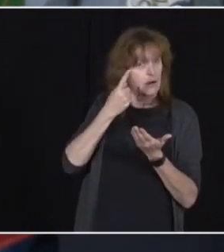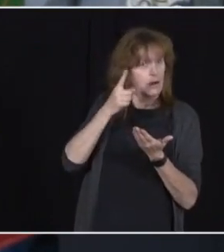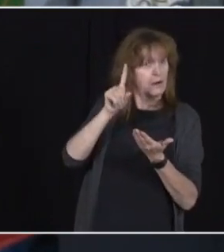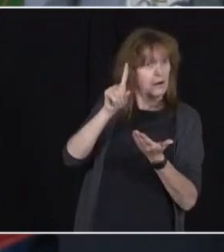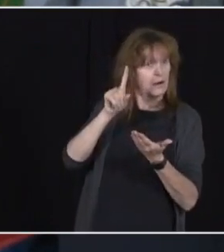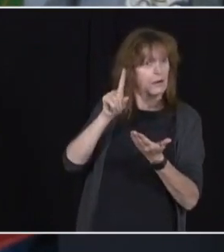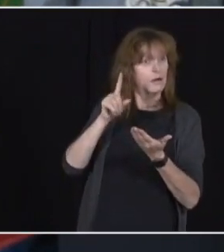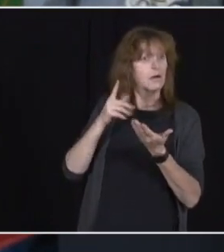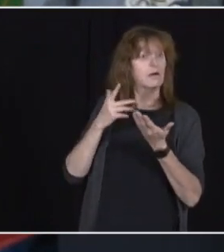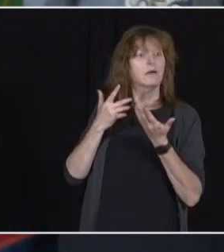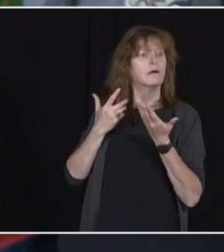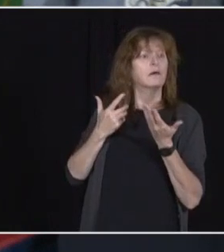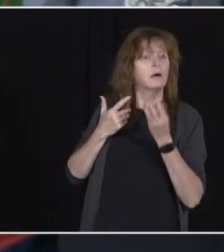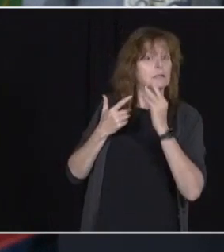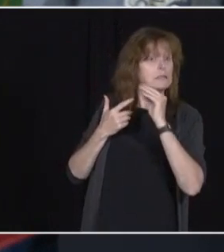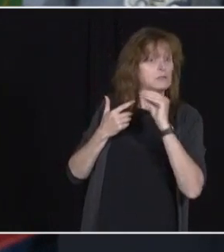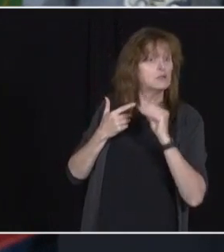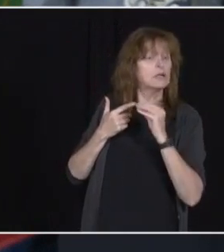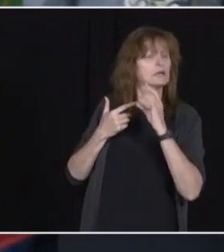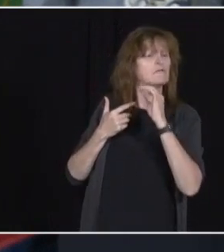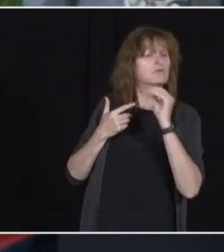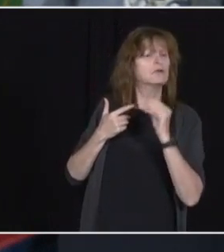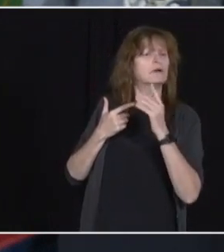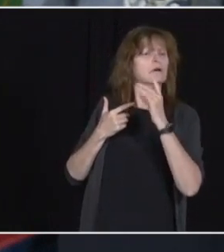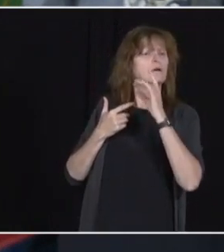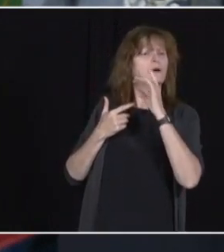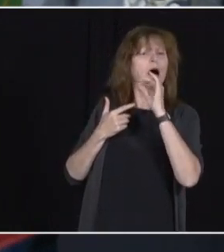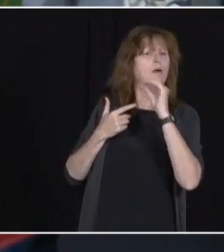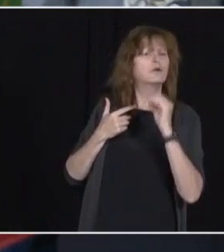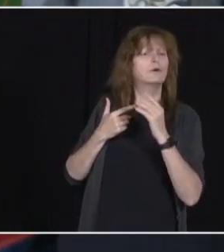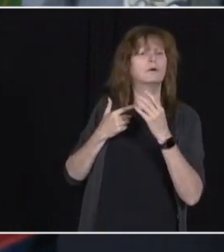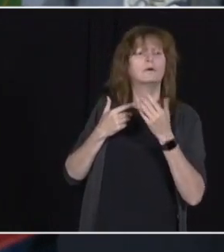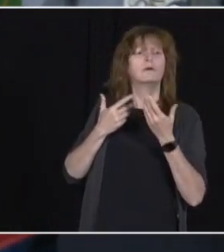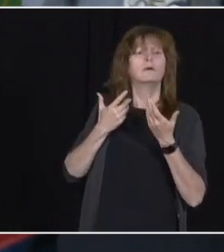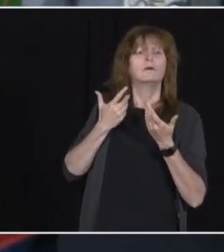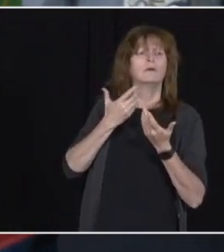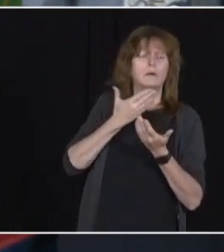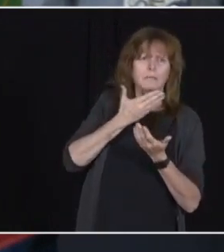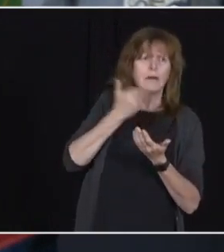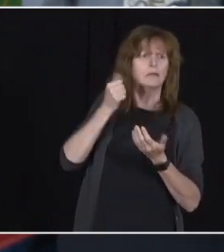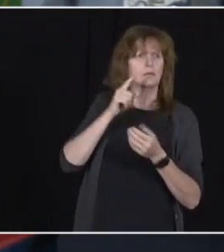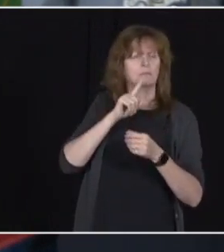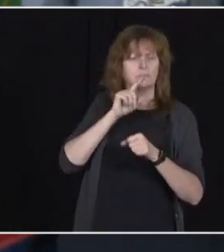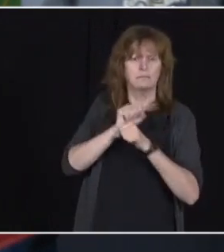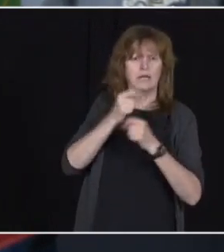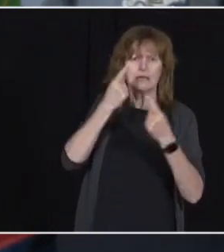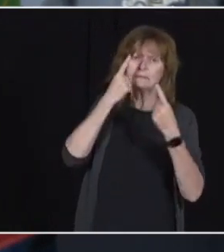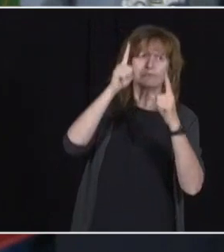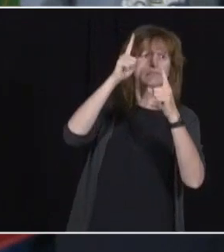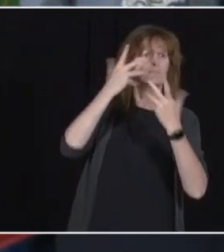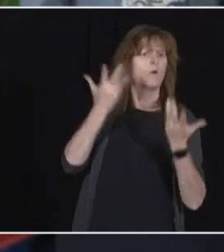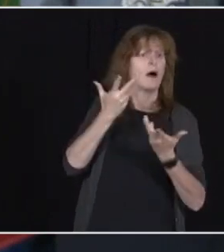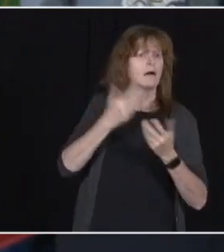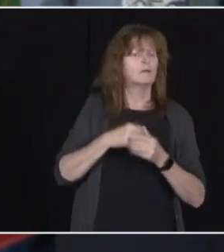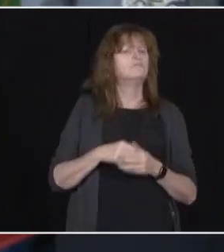, the more effective it will be. Is there a magic number in the 60, 70, 80%, where it would be the most effective?